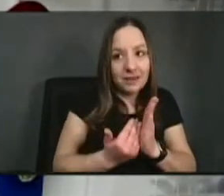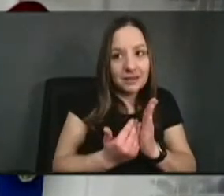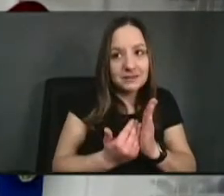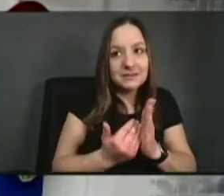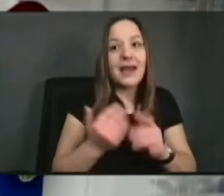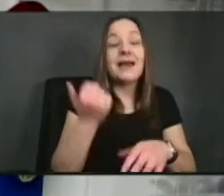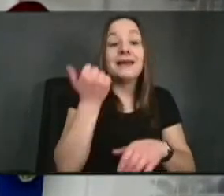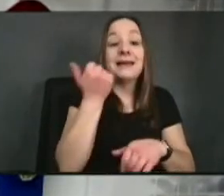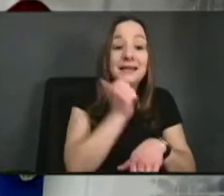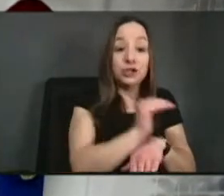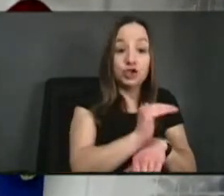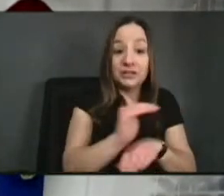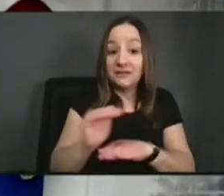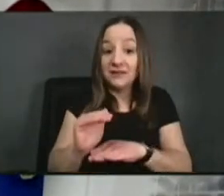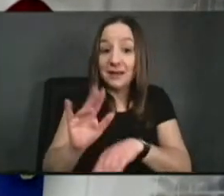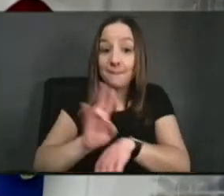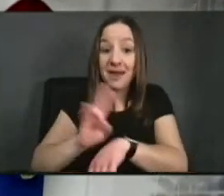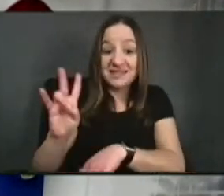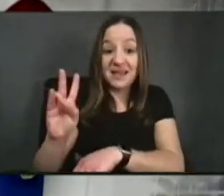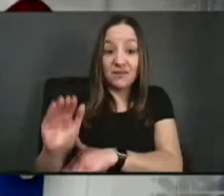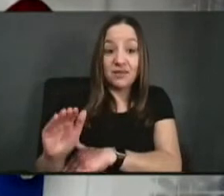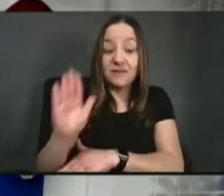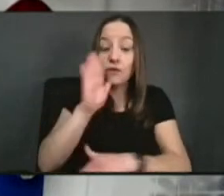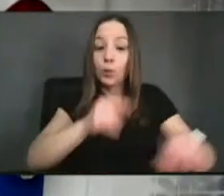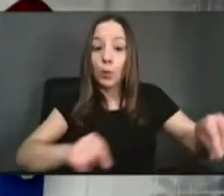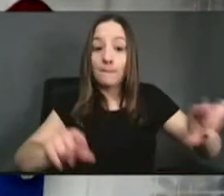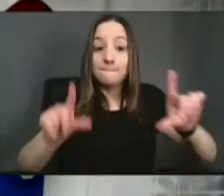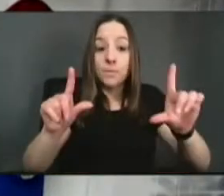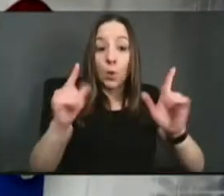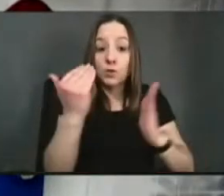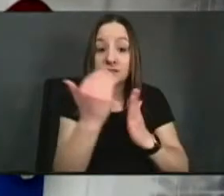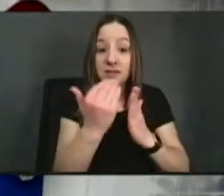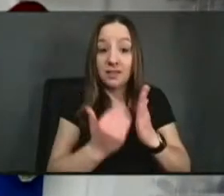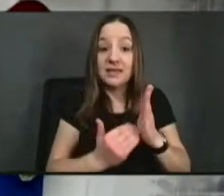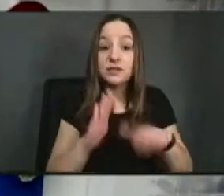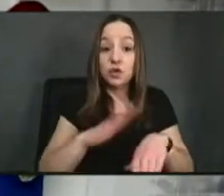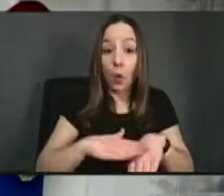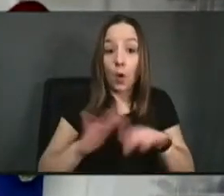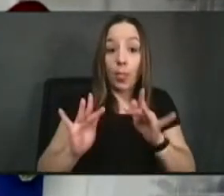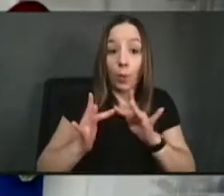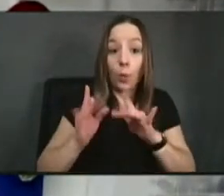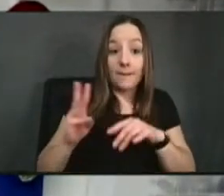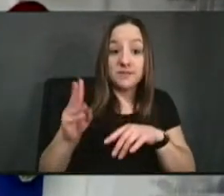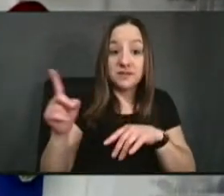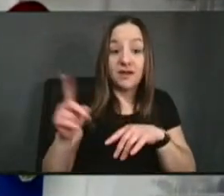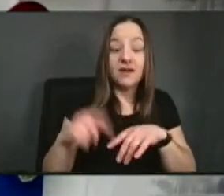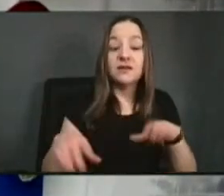then begin an initial list and then by each evening at seven